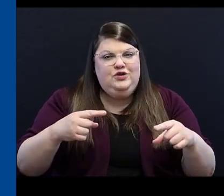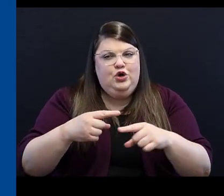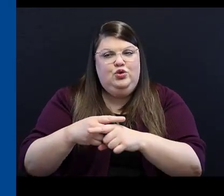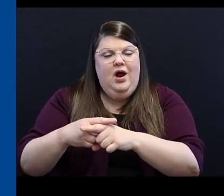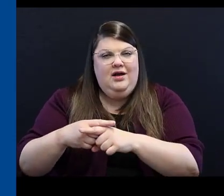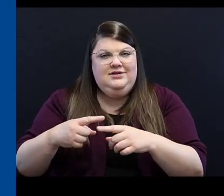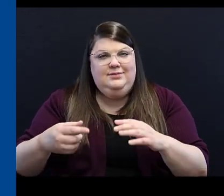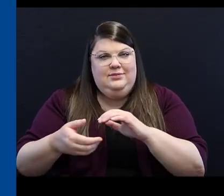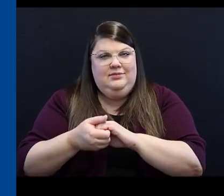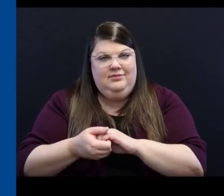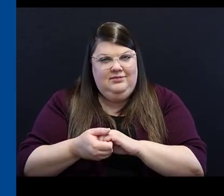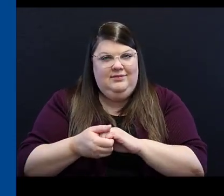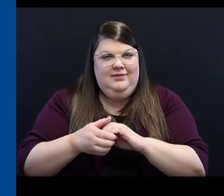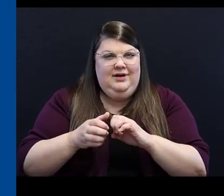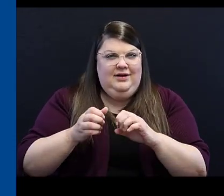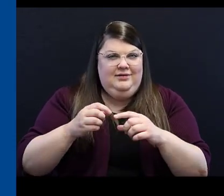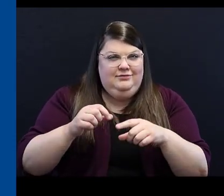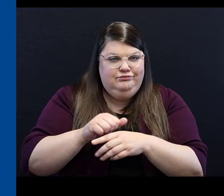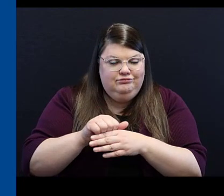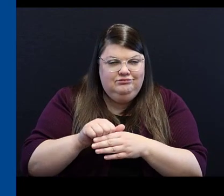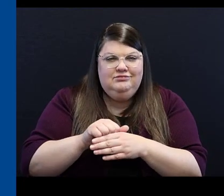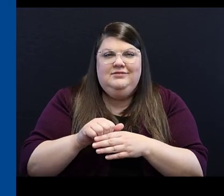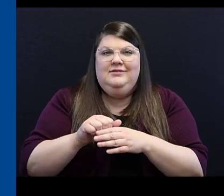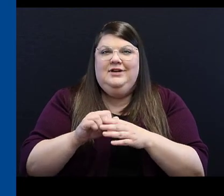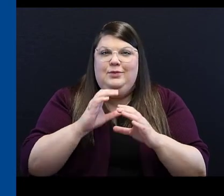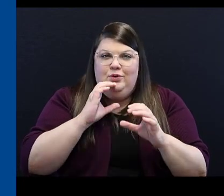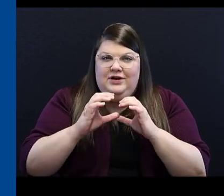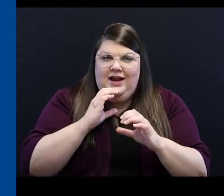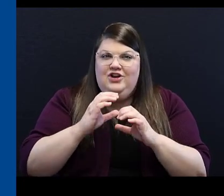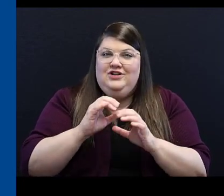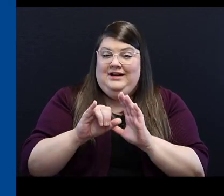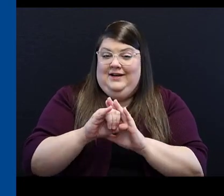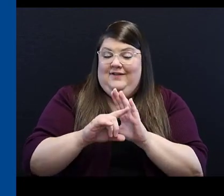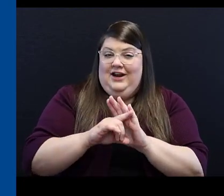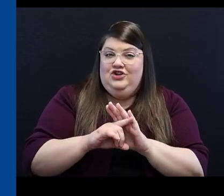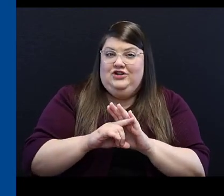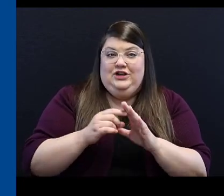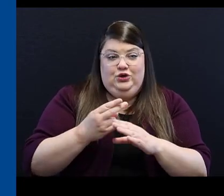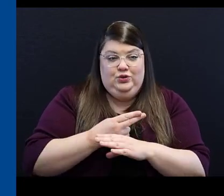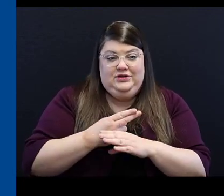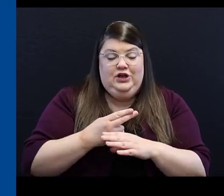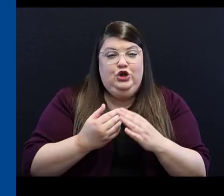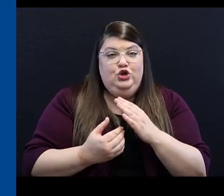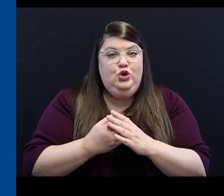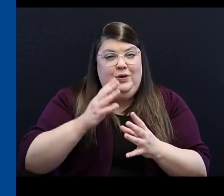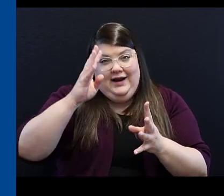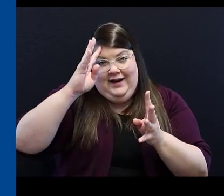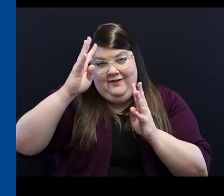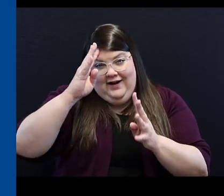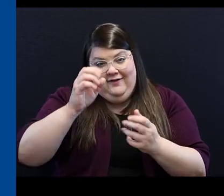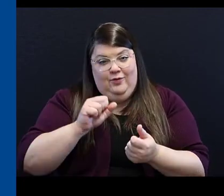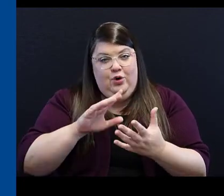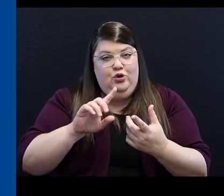training; communication; and the identification and utilization of new and innovative approaches to collaboration.